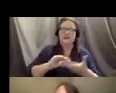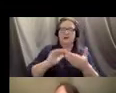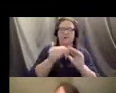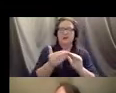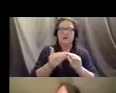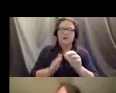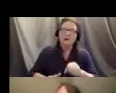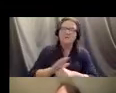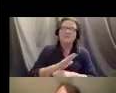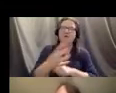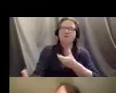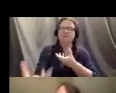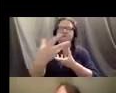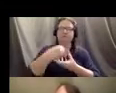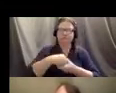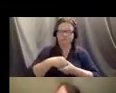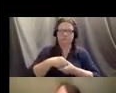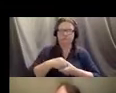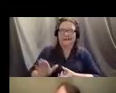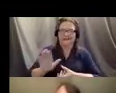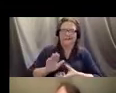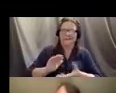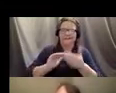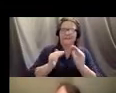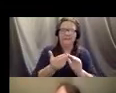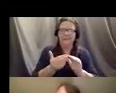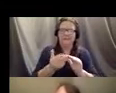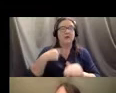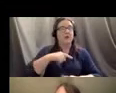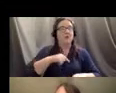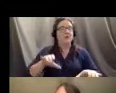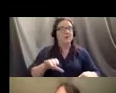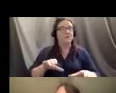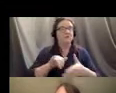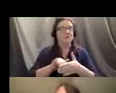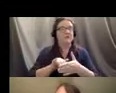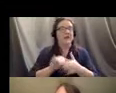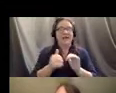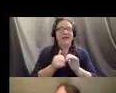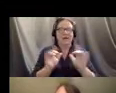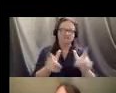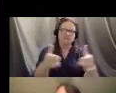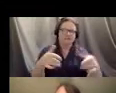To be fully included in the community. And we do that through these big words.